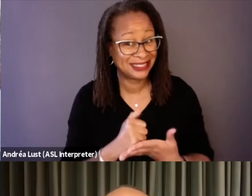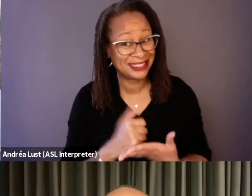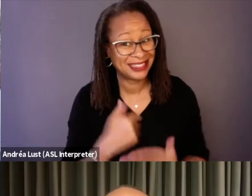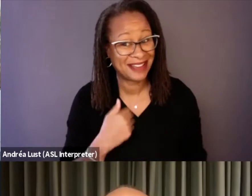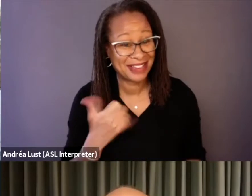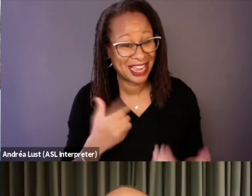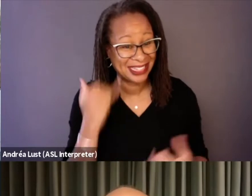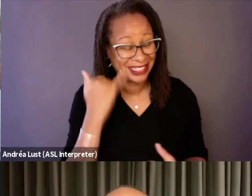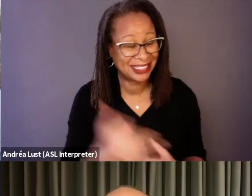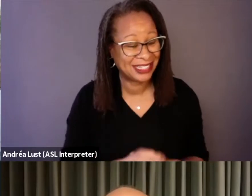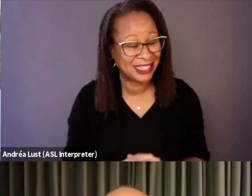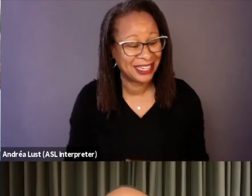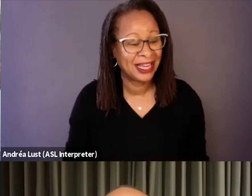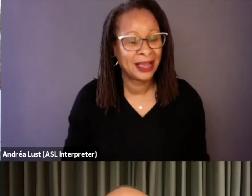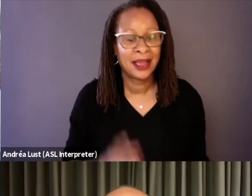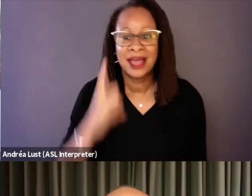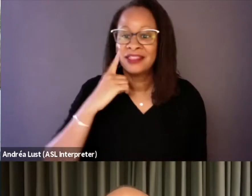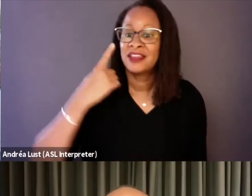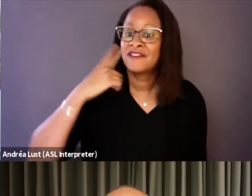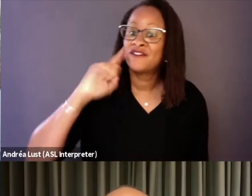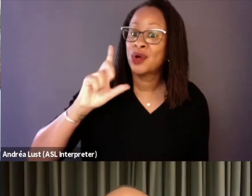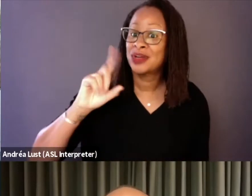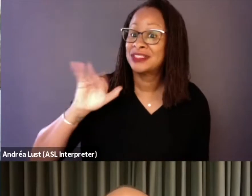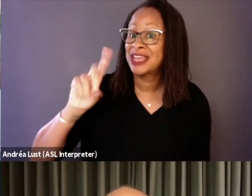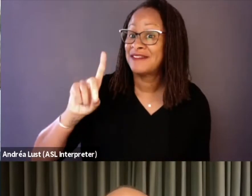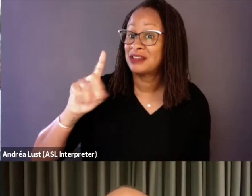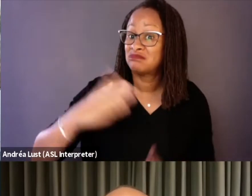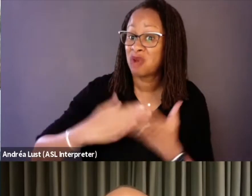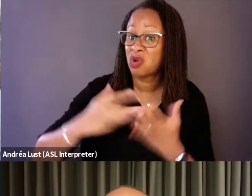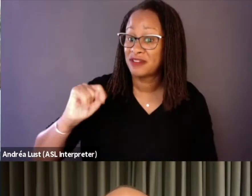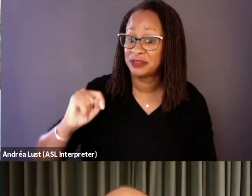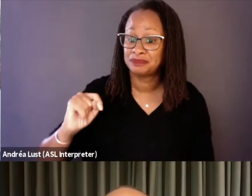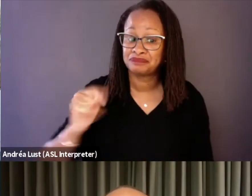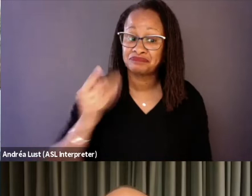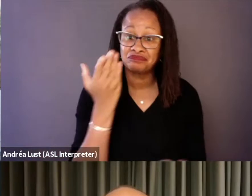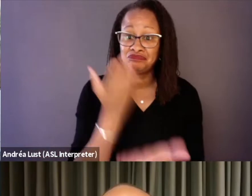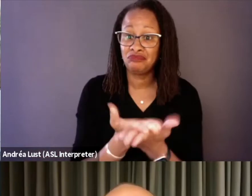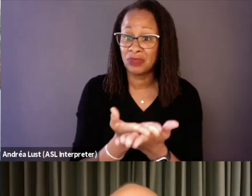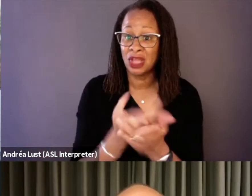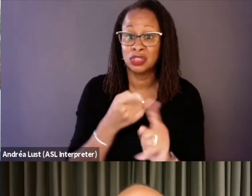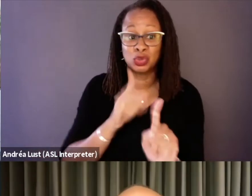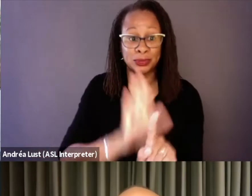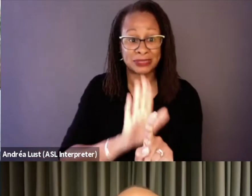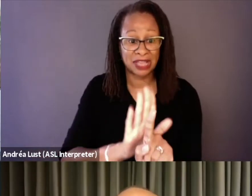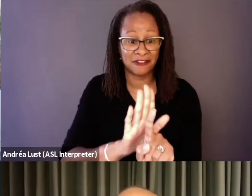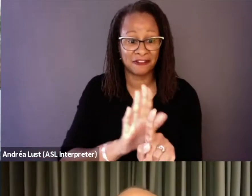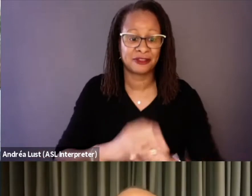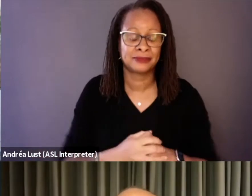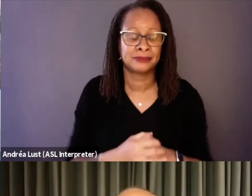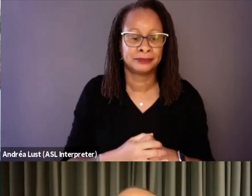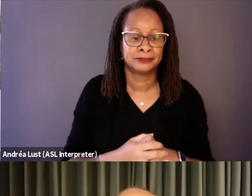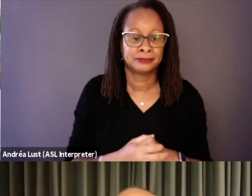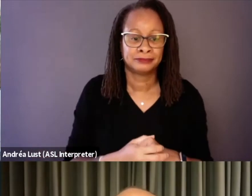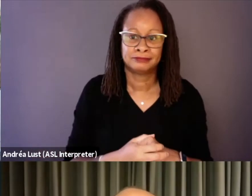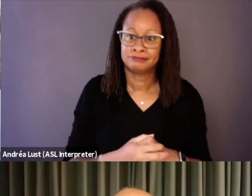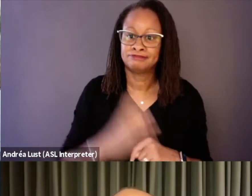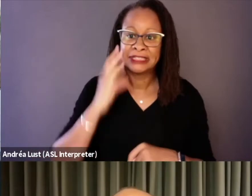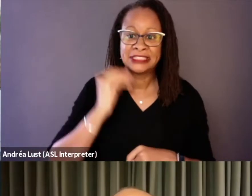Well, I think for David, part of it was proving to himself that he had gone through these experiences and